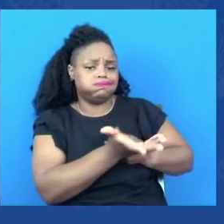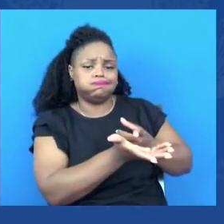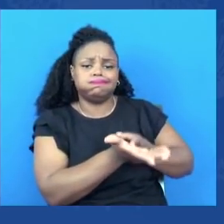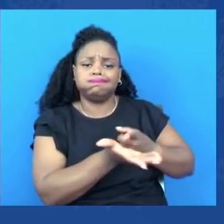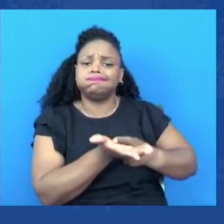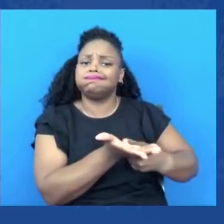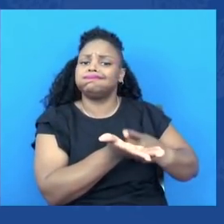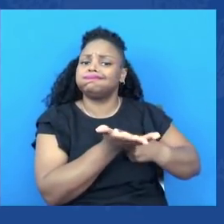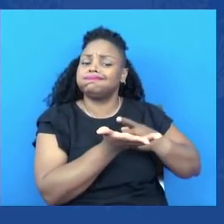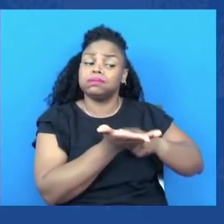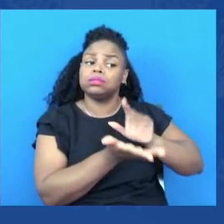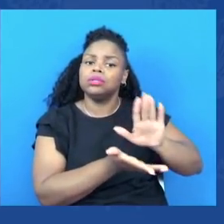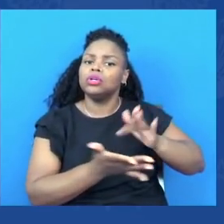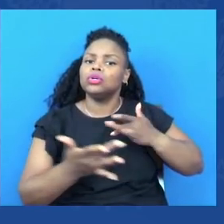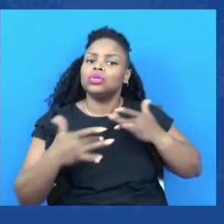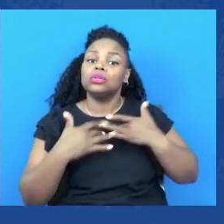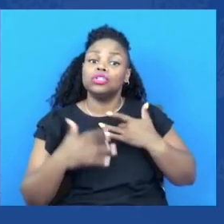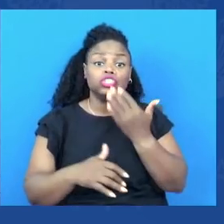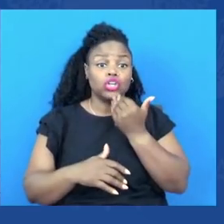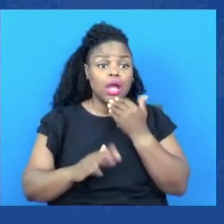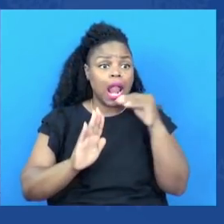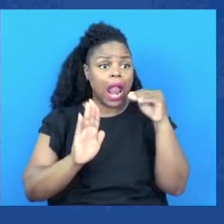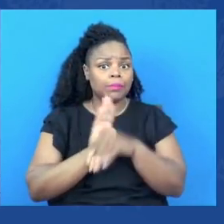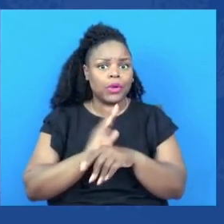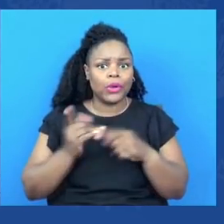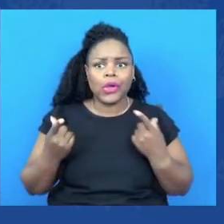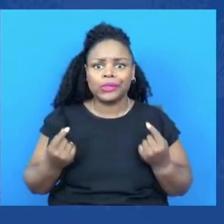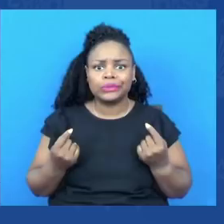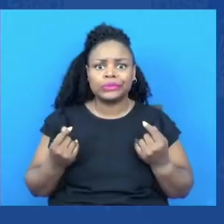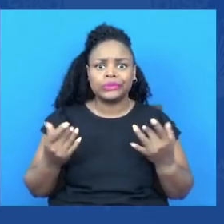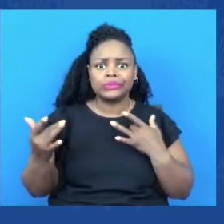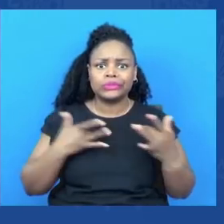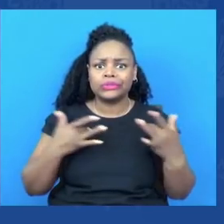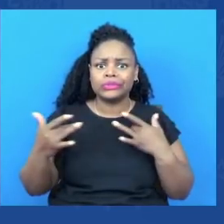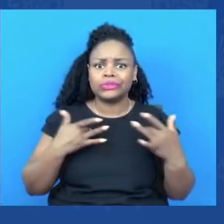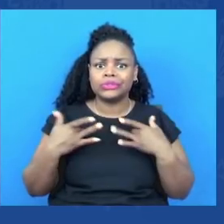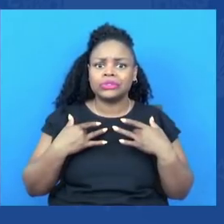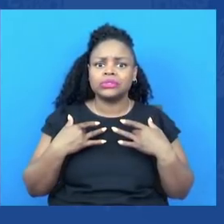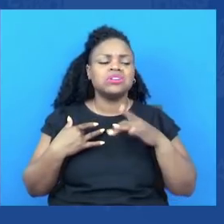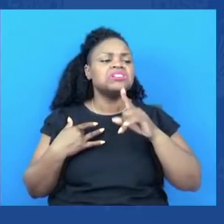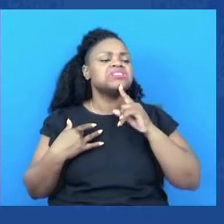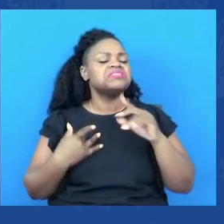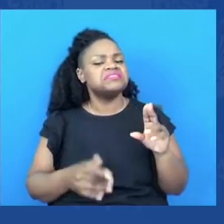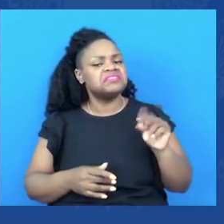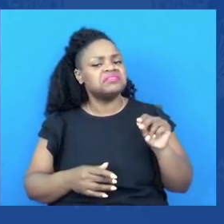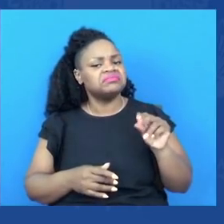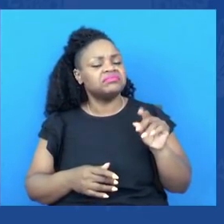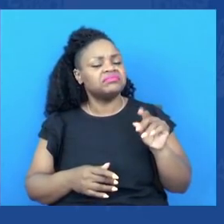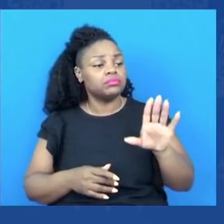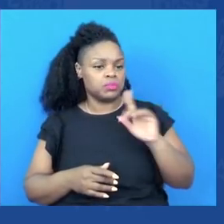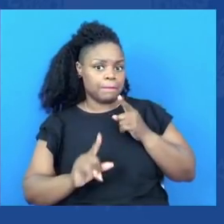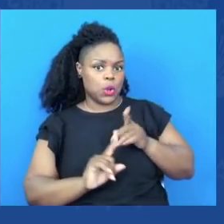the natural worries of anyone with Type 1 diabetes. She worries about being able to pay for her prescription drugs.